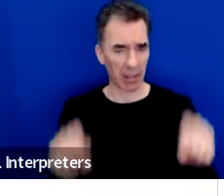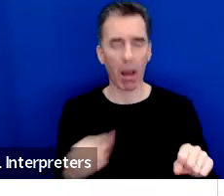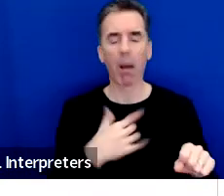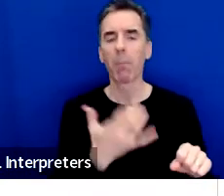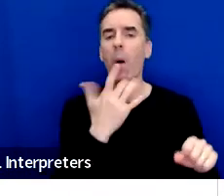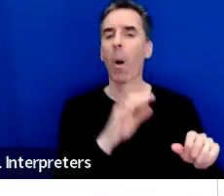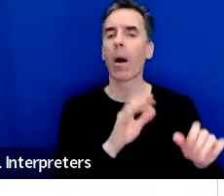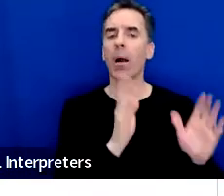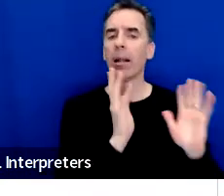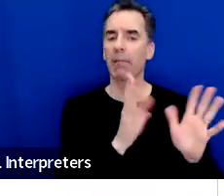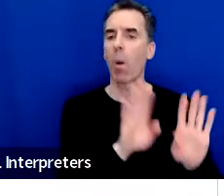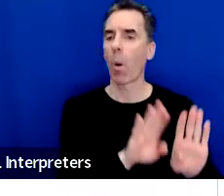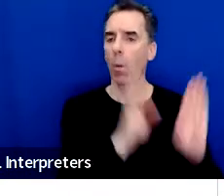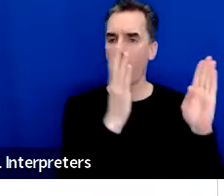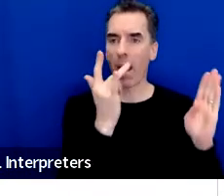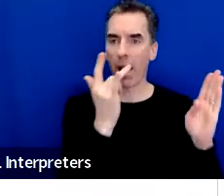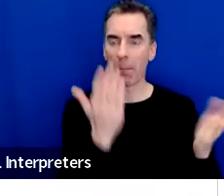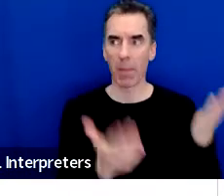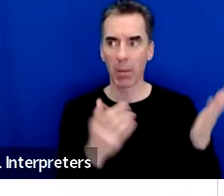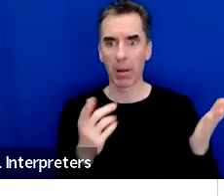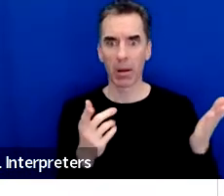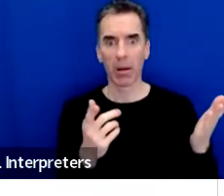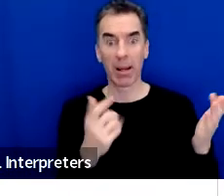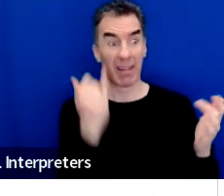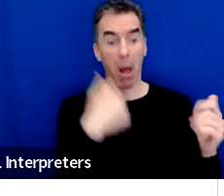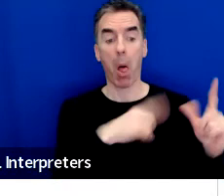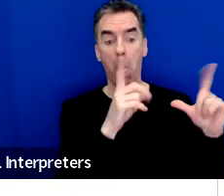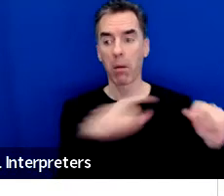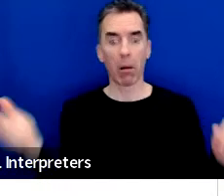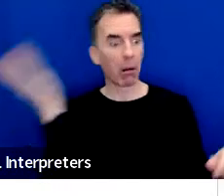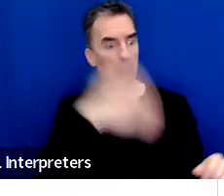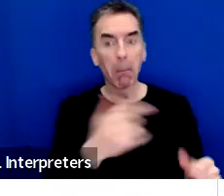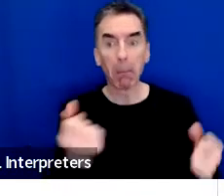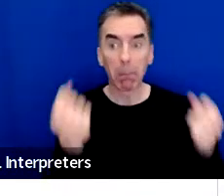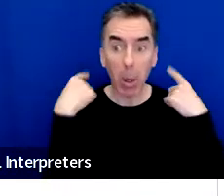I feel like they're going to miss it if I don't keep it open. And that this is that is the main reading.